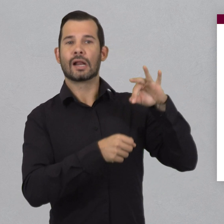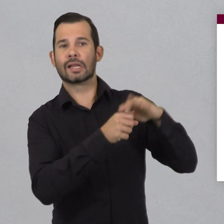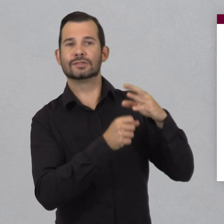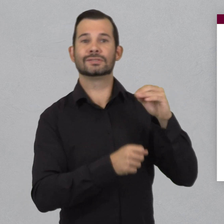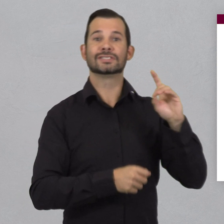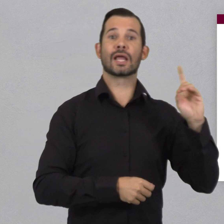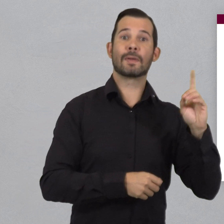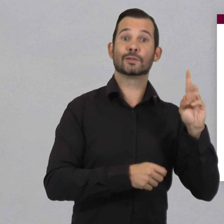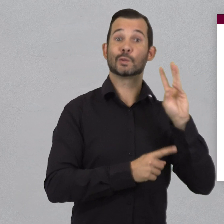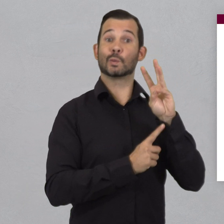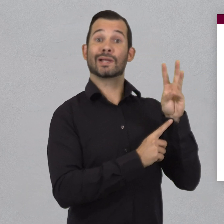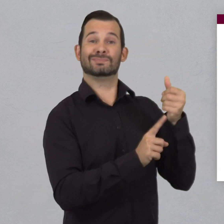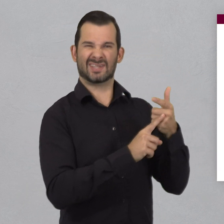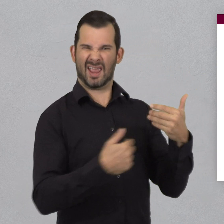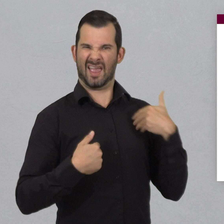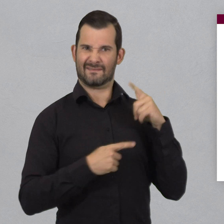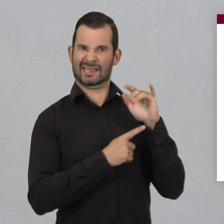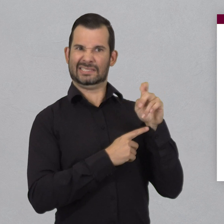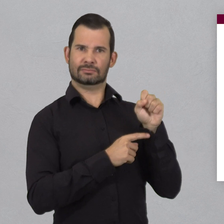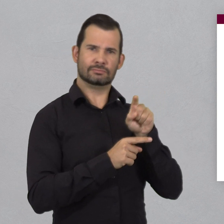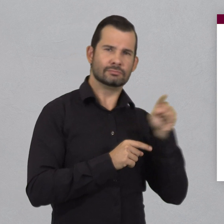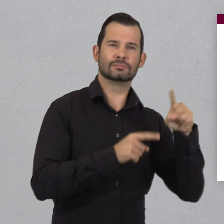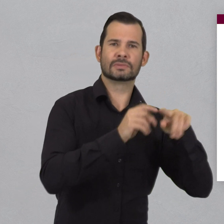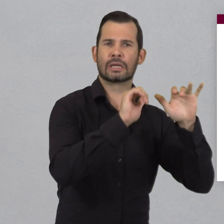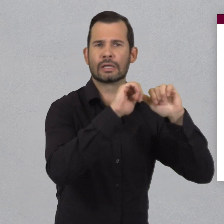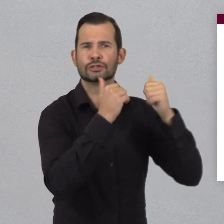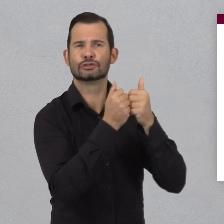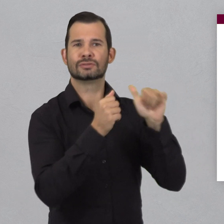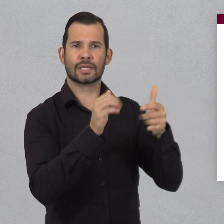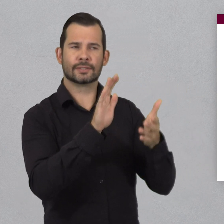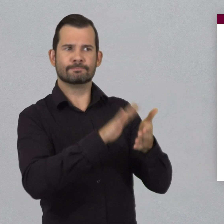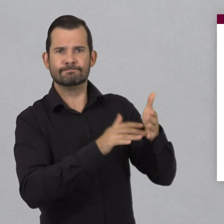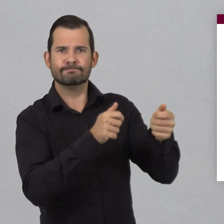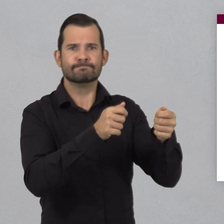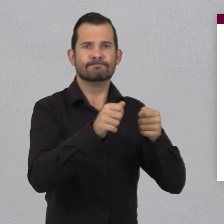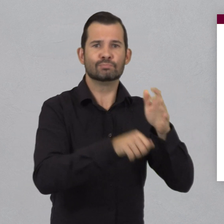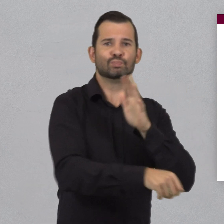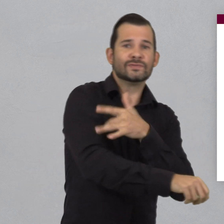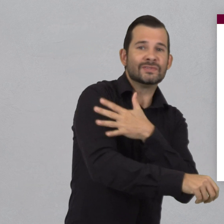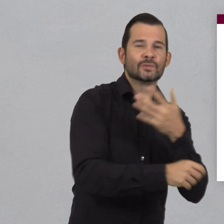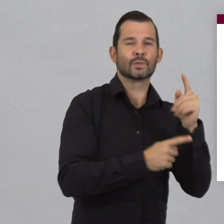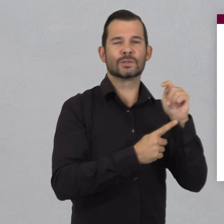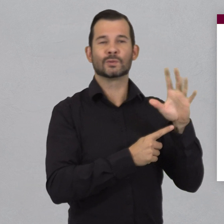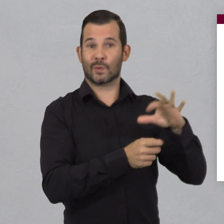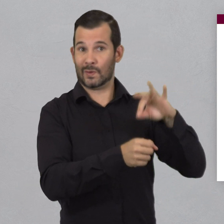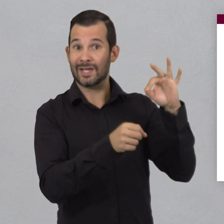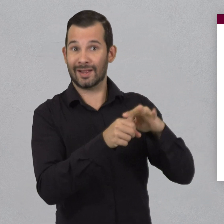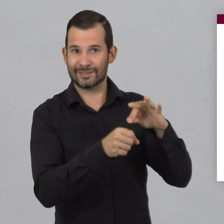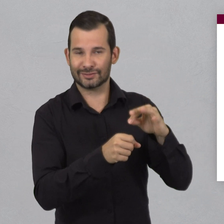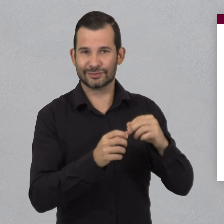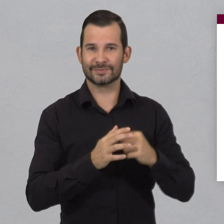on Elections Canada’s Elections and Democracy website has links to the agencies that administer